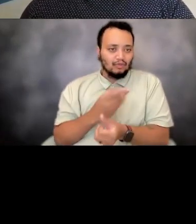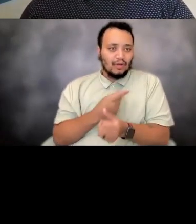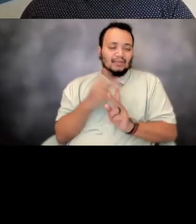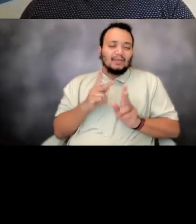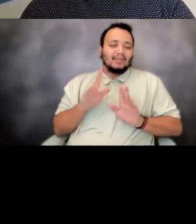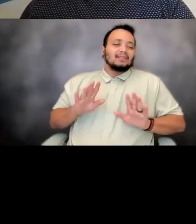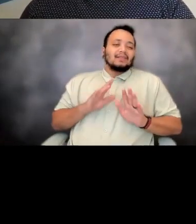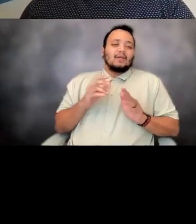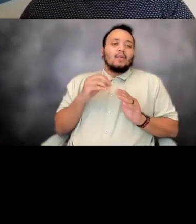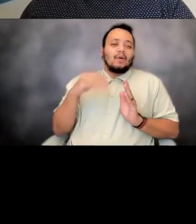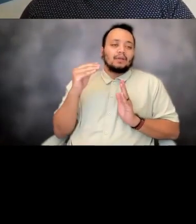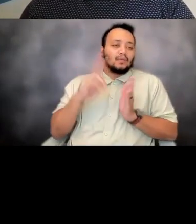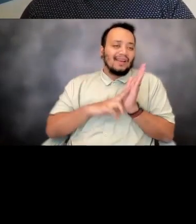And so